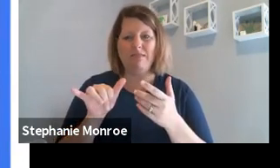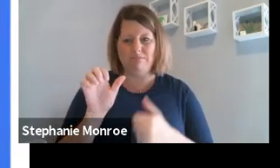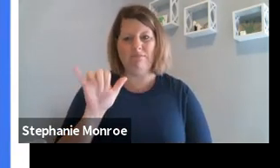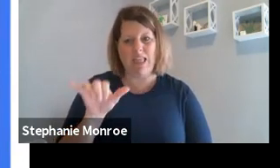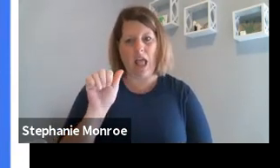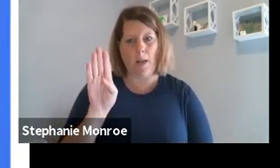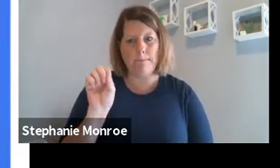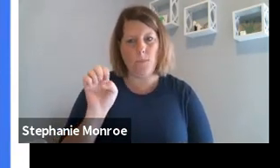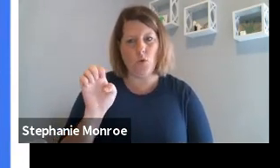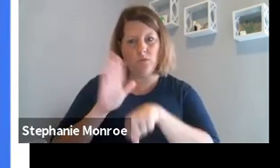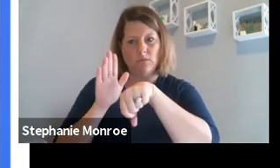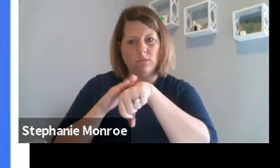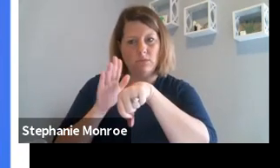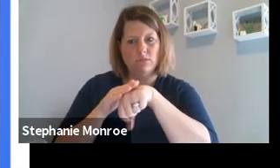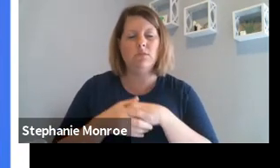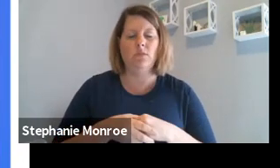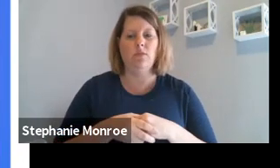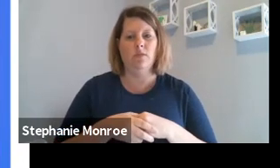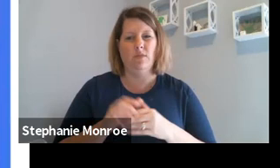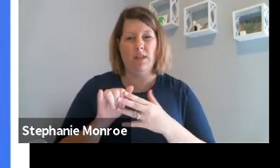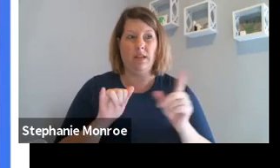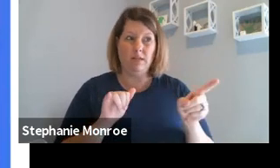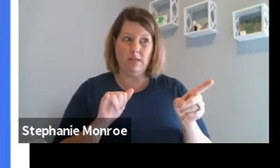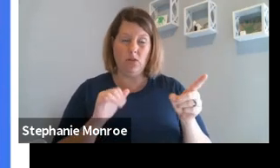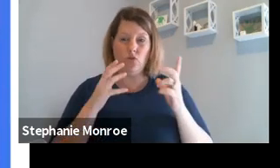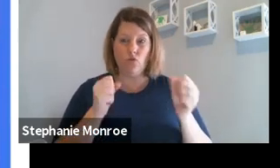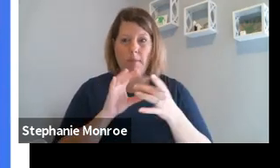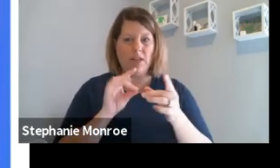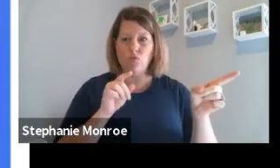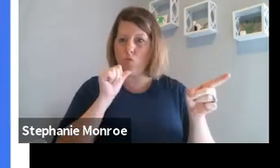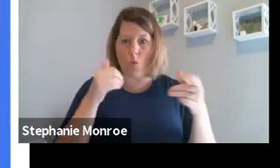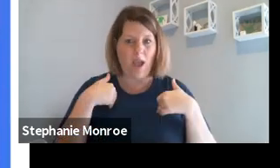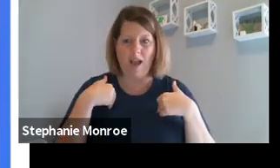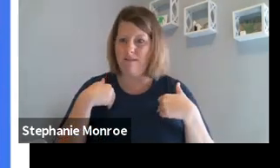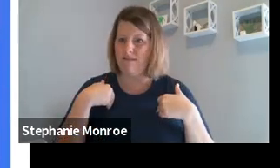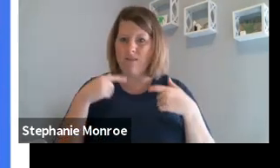a very strong message to the victim that she doesn't have the power to do differently.